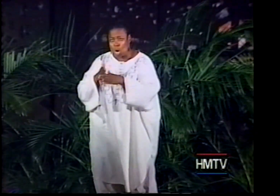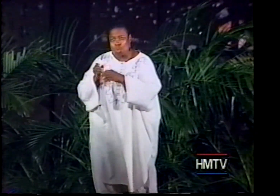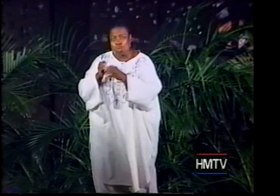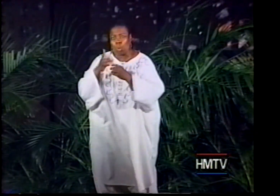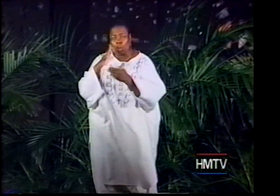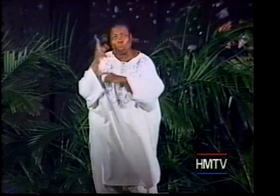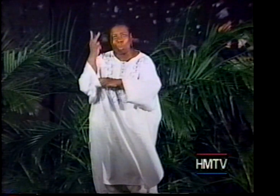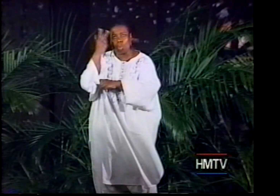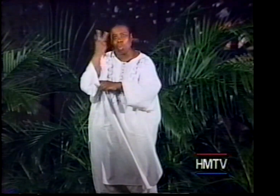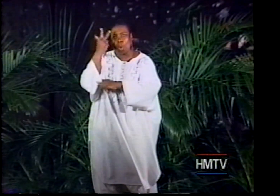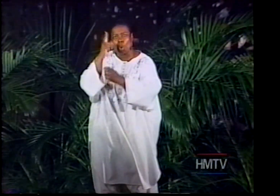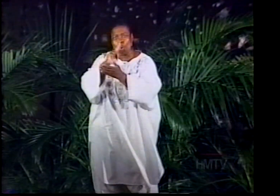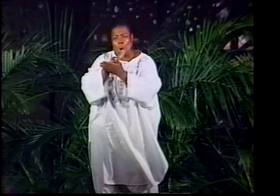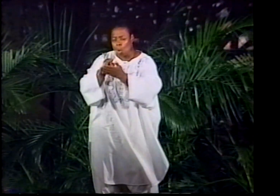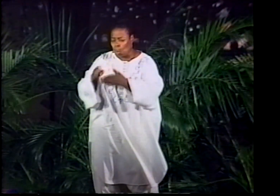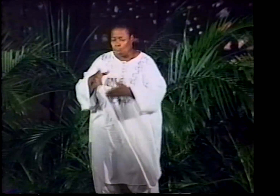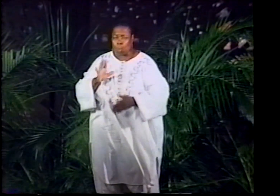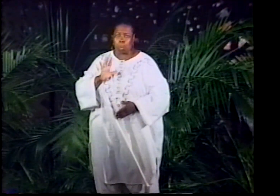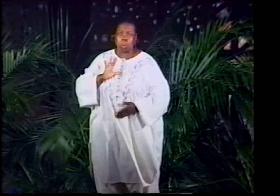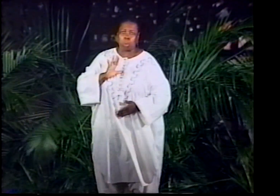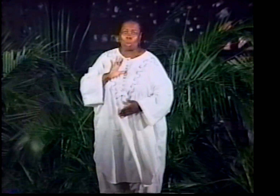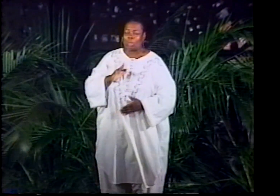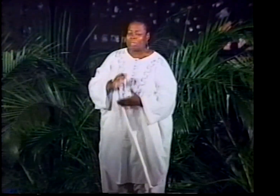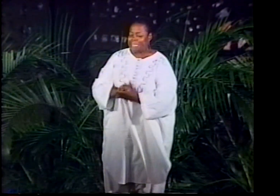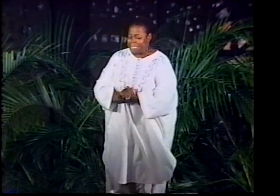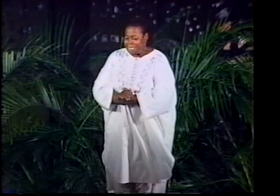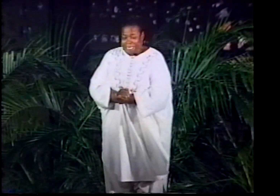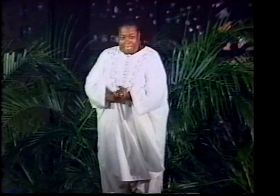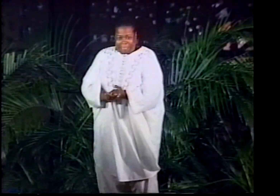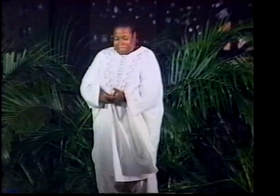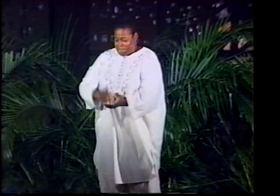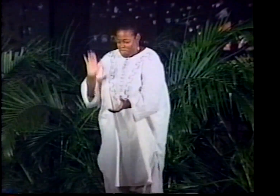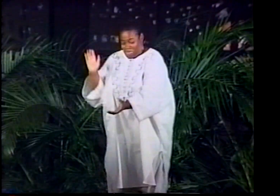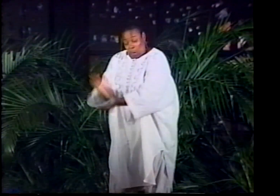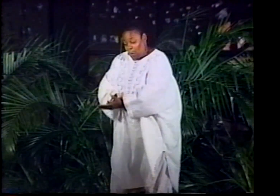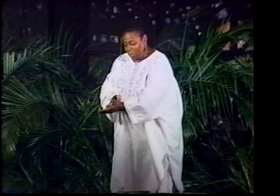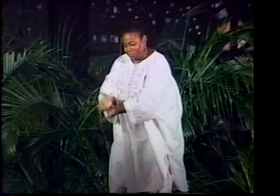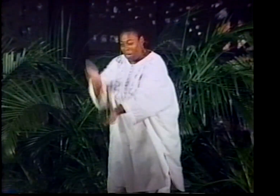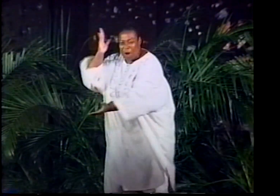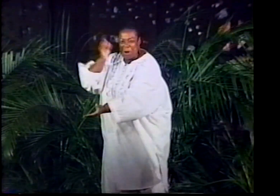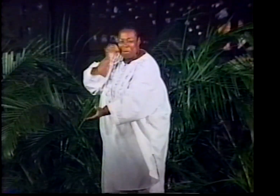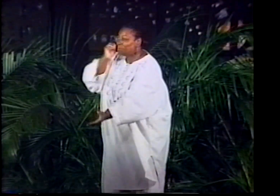to take his bread crumb back to his hole.